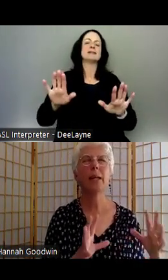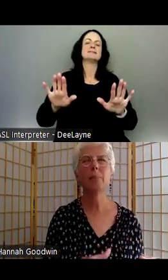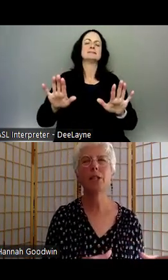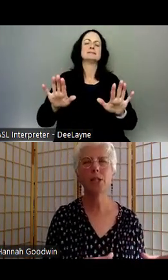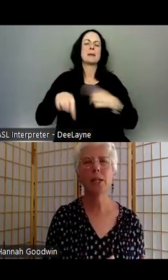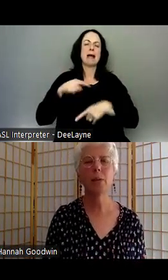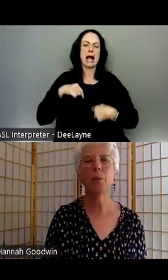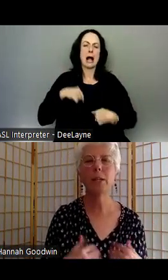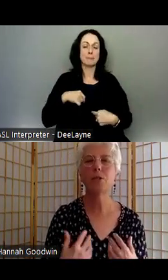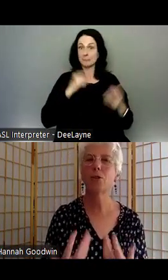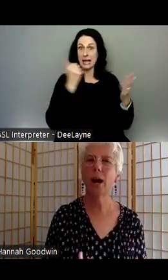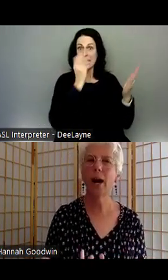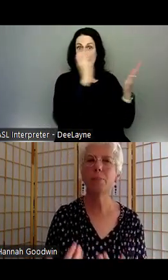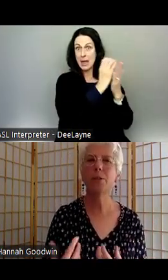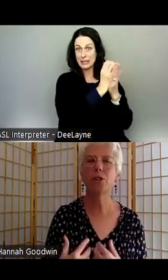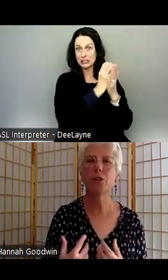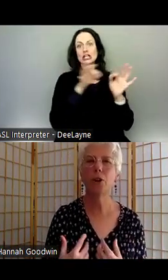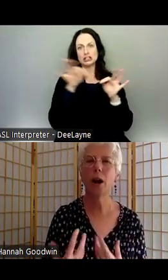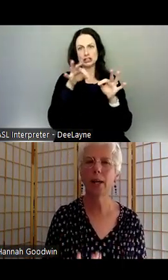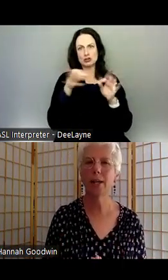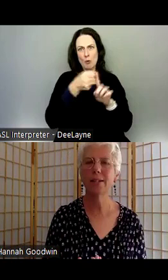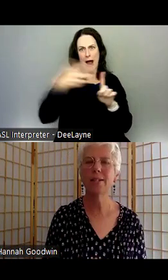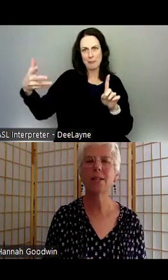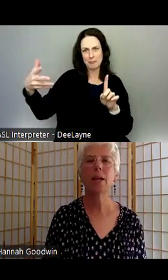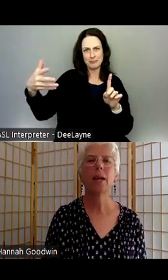Any images in it would be described to your audience.